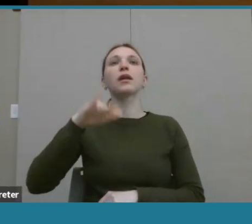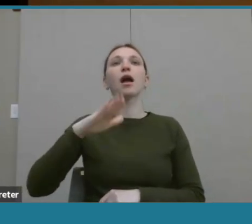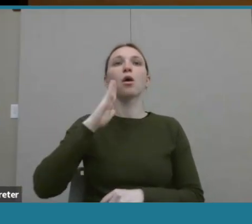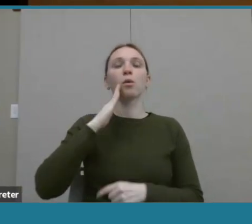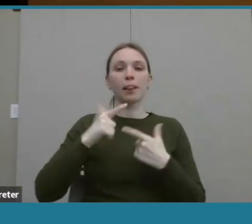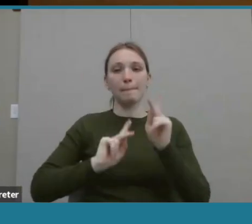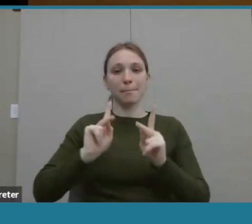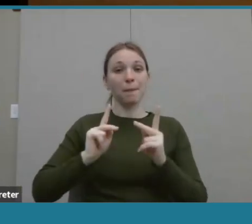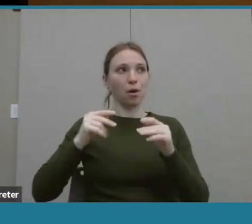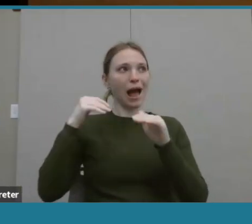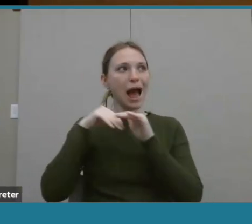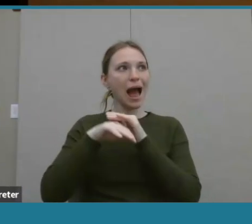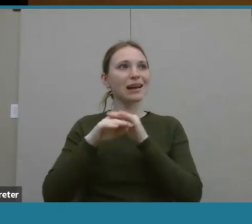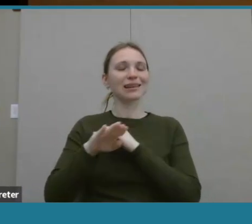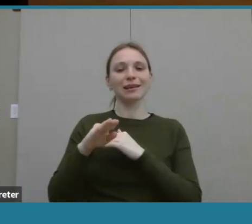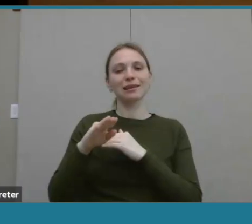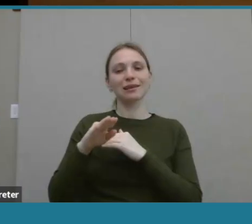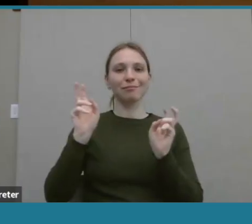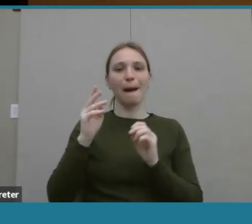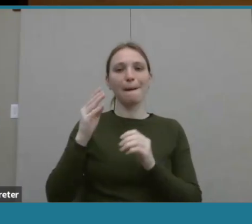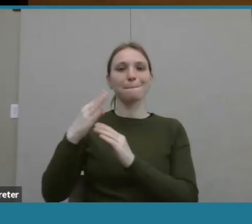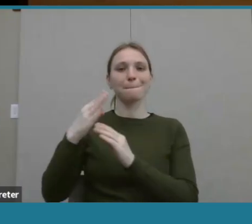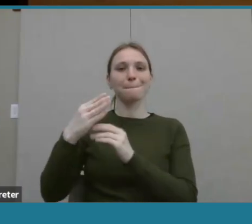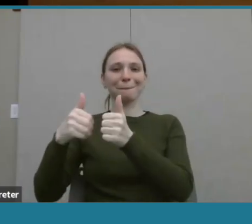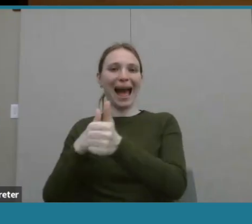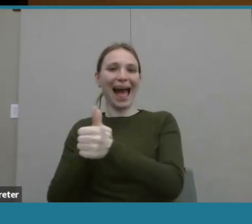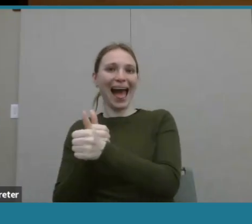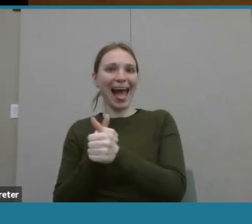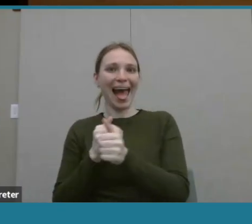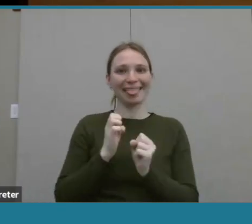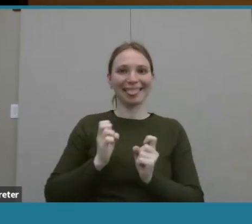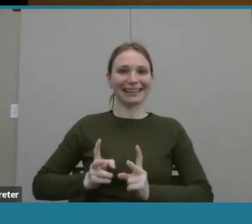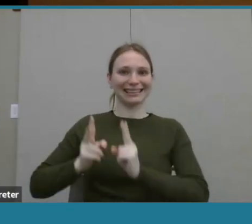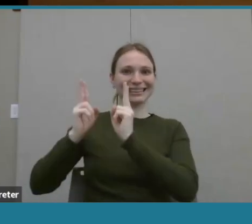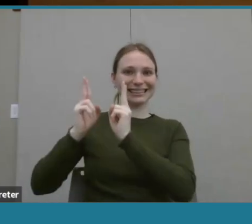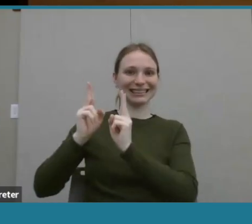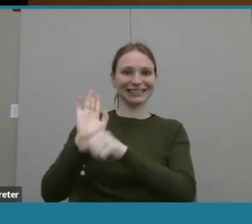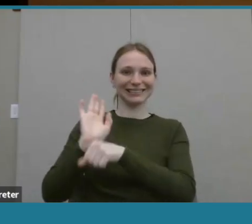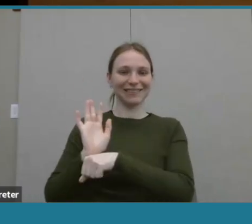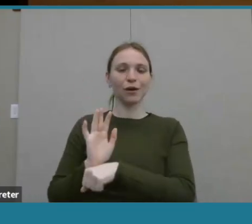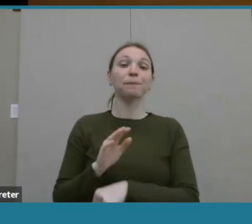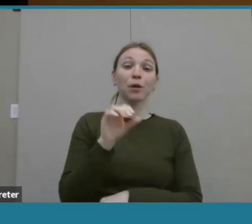kind of behind-the-scenes videos that were created. There is a— so it's for the seals, it's a behind-the-scenes about